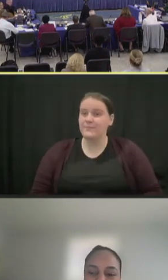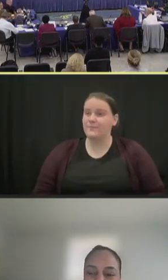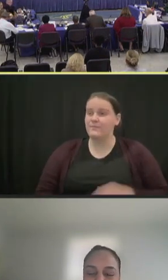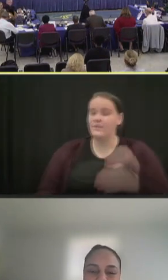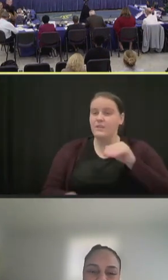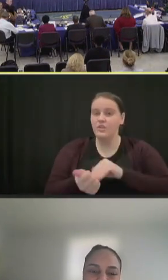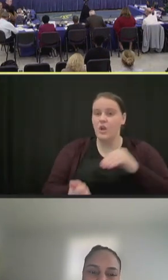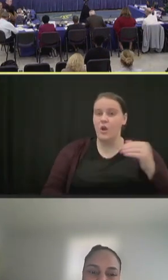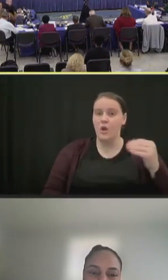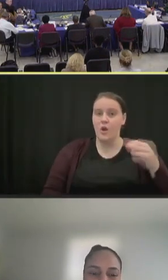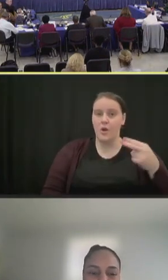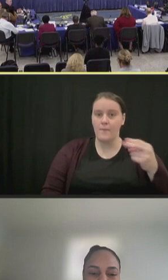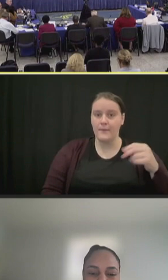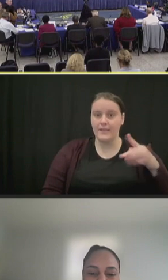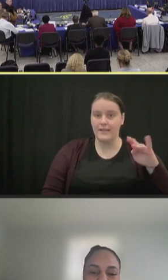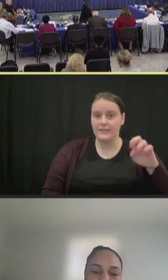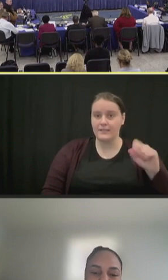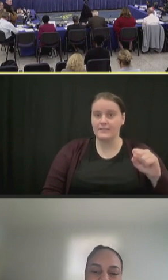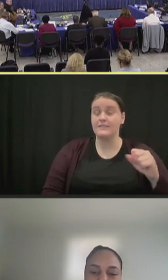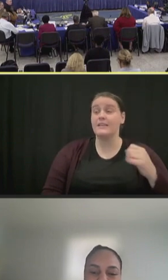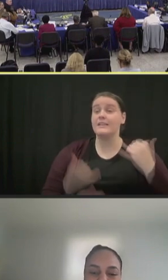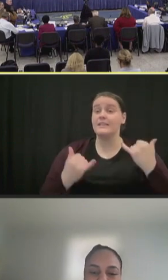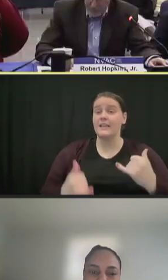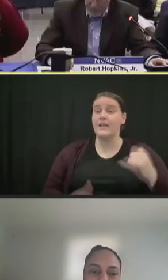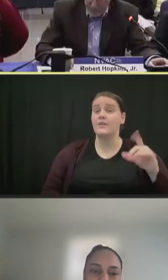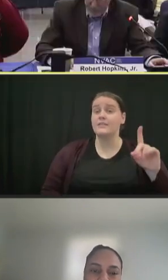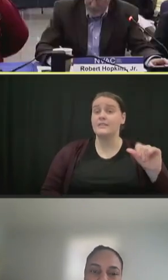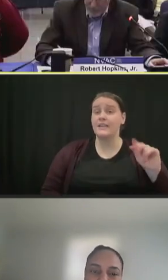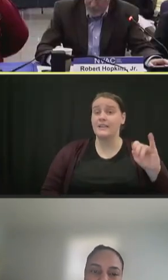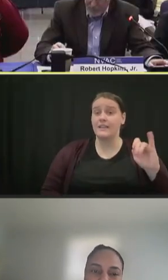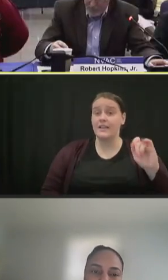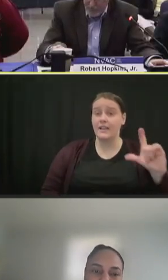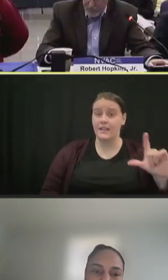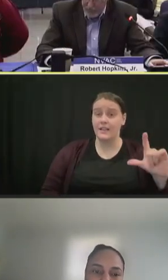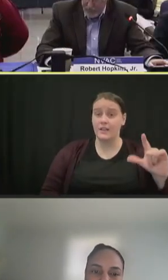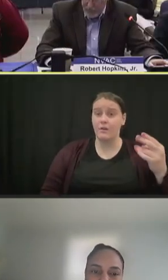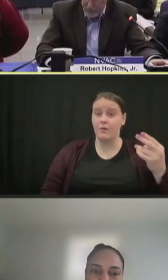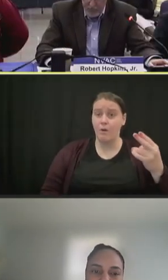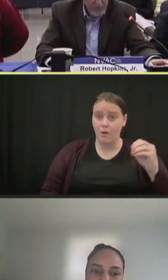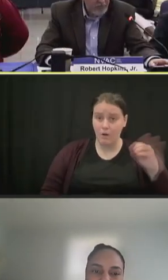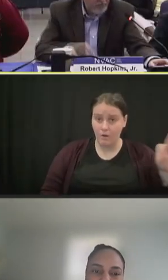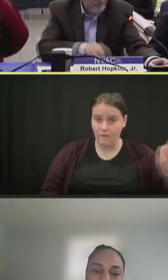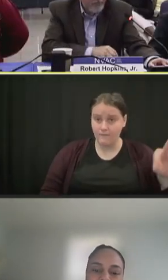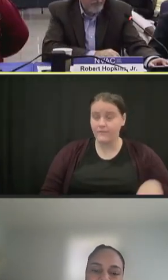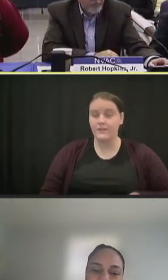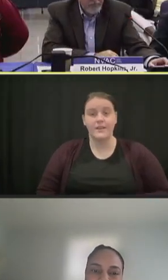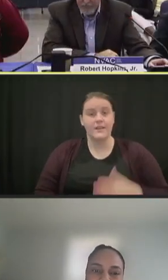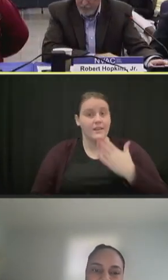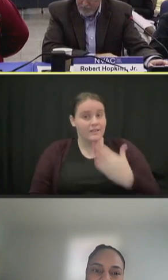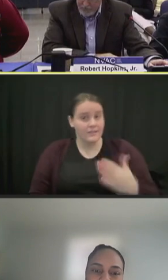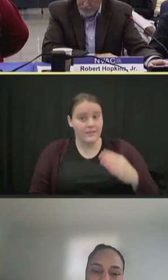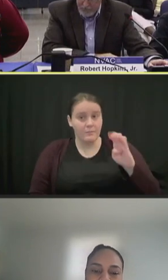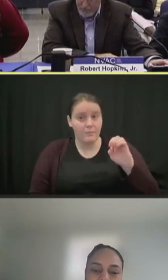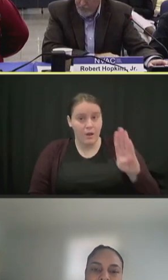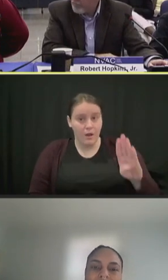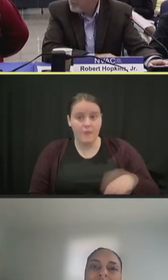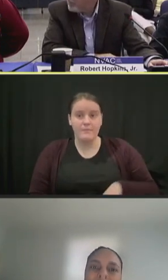Daniel Hoft: Thanks, Bob. Great presentation and very important campaign.